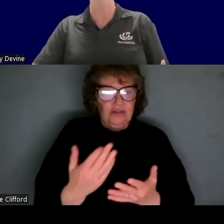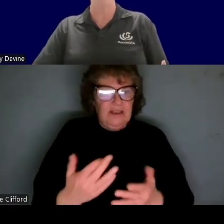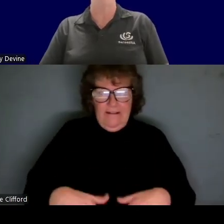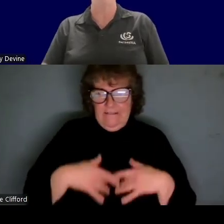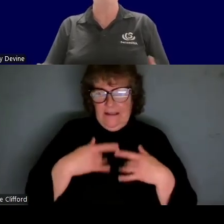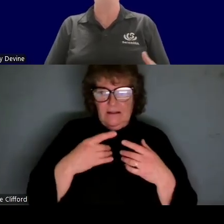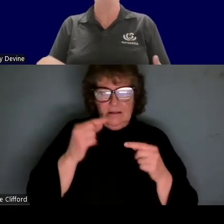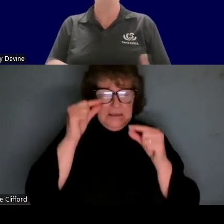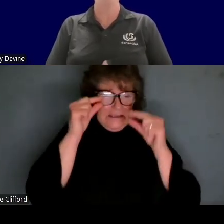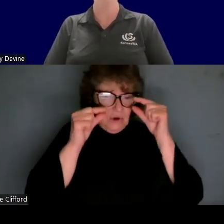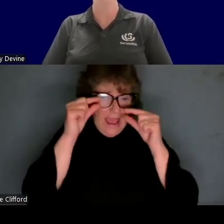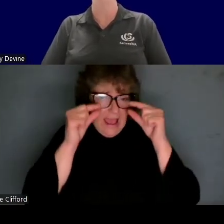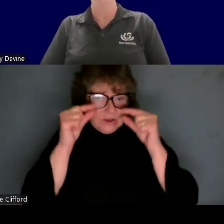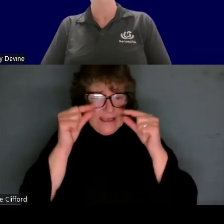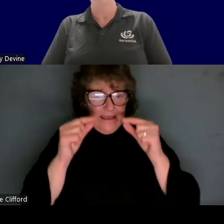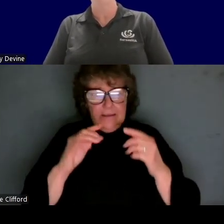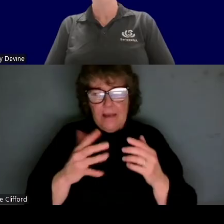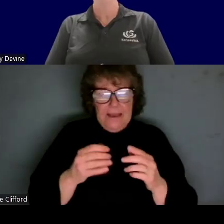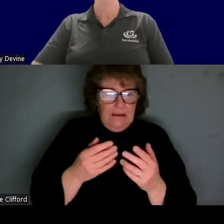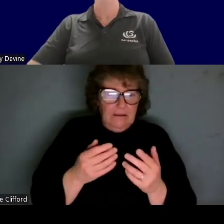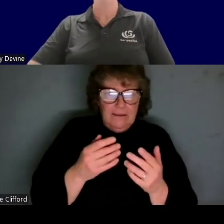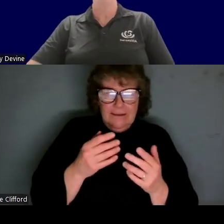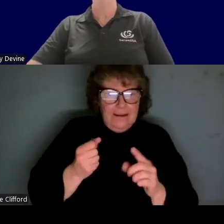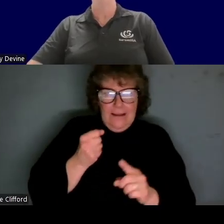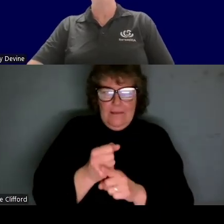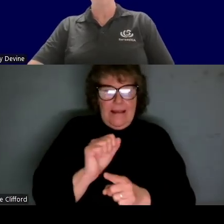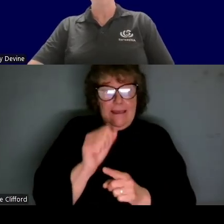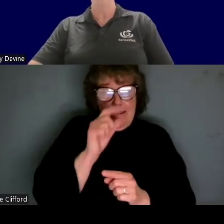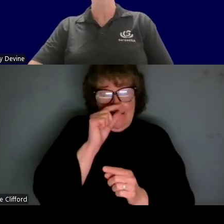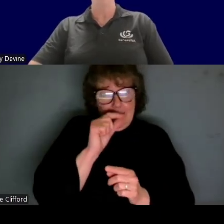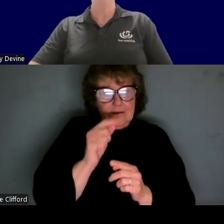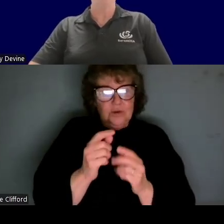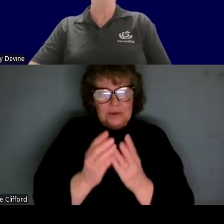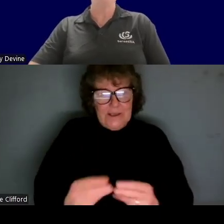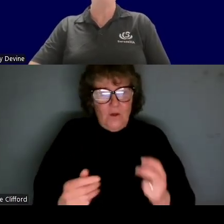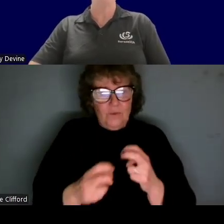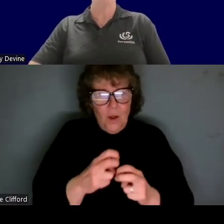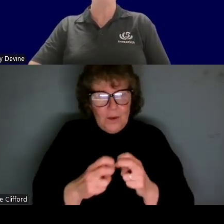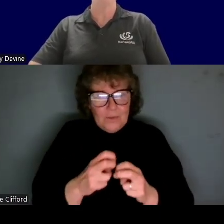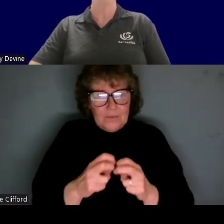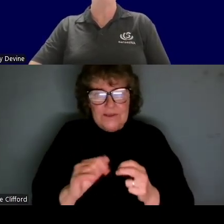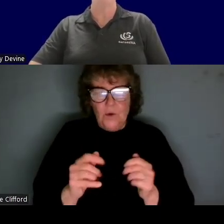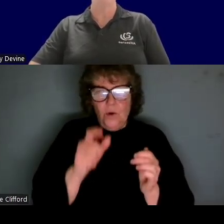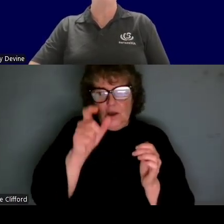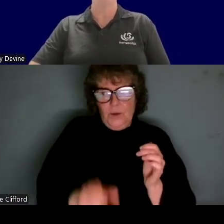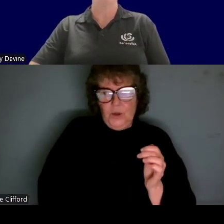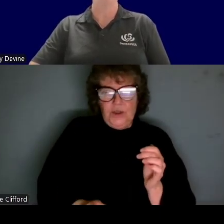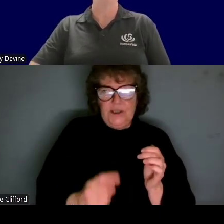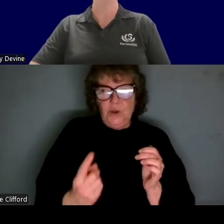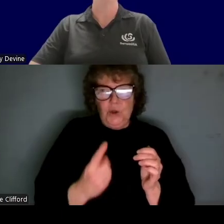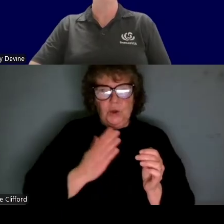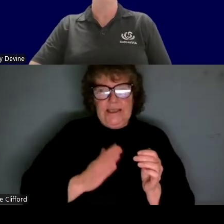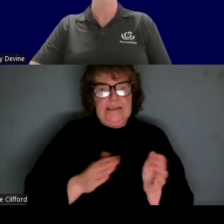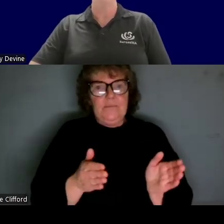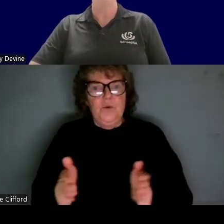their capacity for problem solving, or somebody who requires movement to regulate themselves